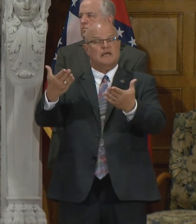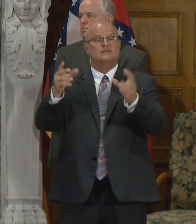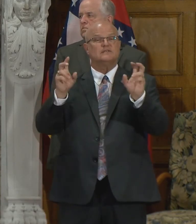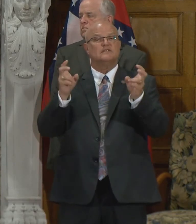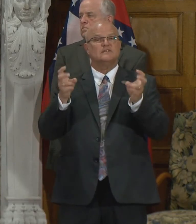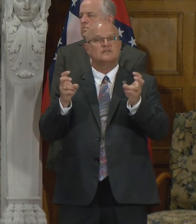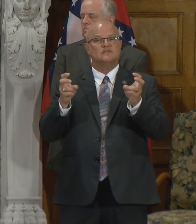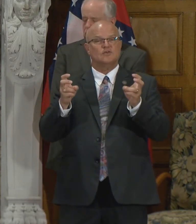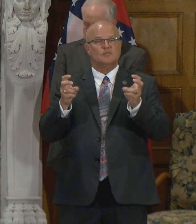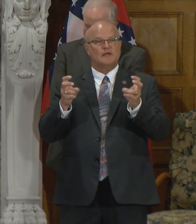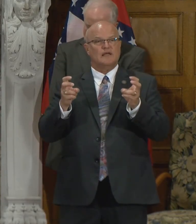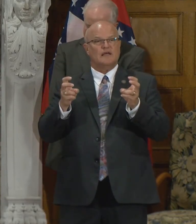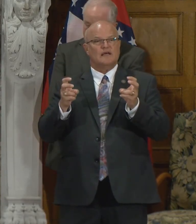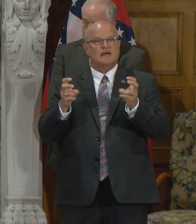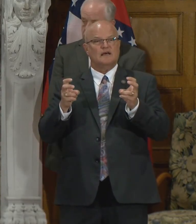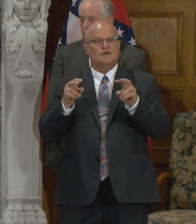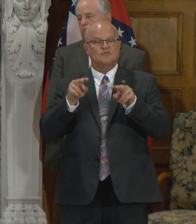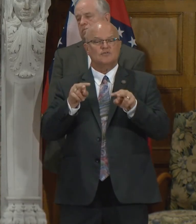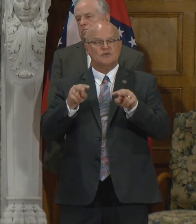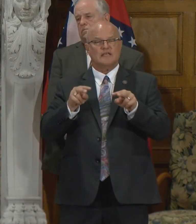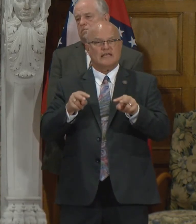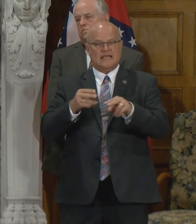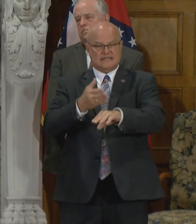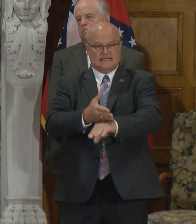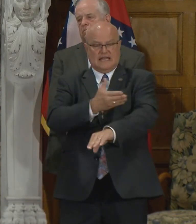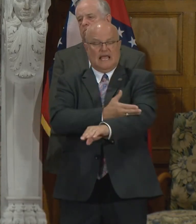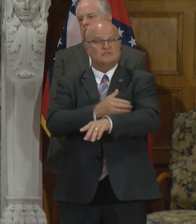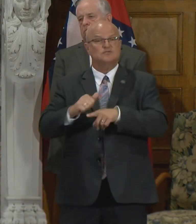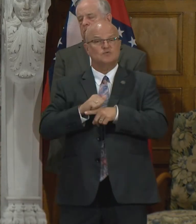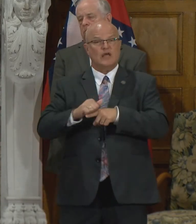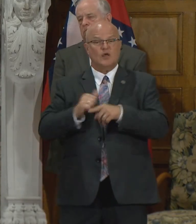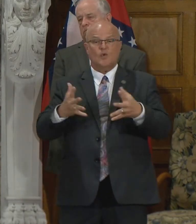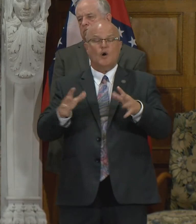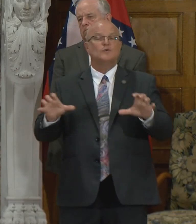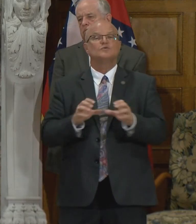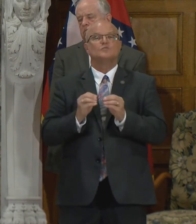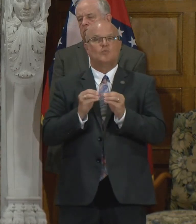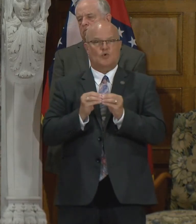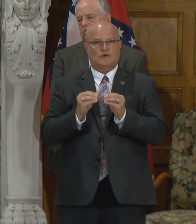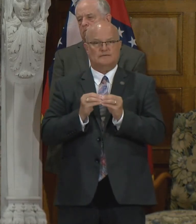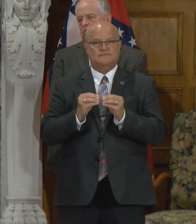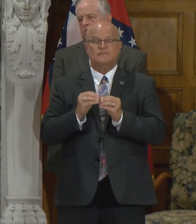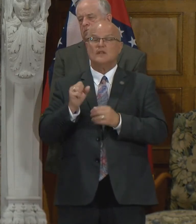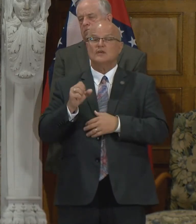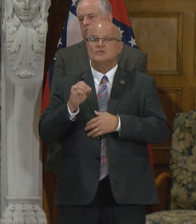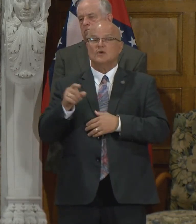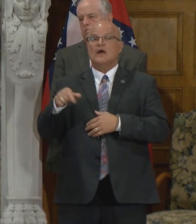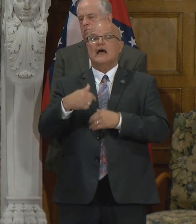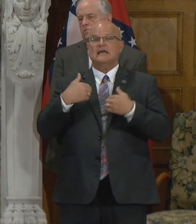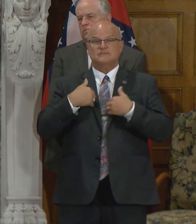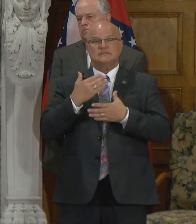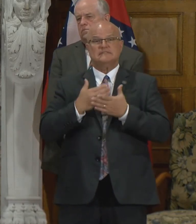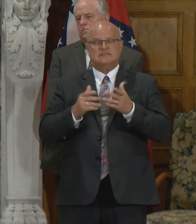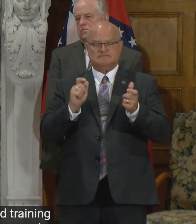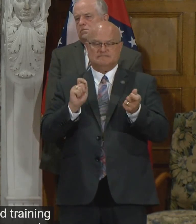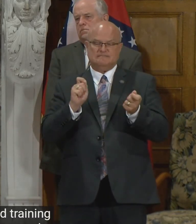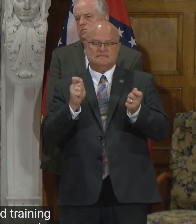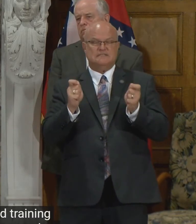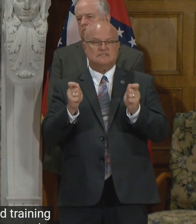in terming in looking at enhanced training and what we can do more. And so there has been some adjustments